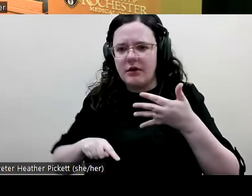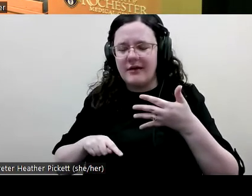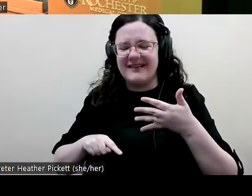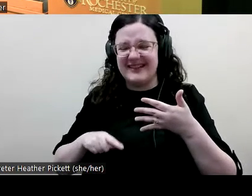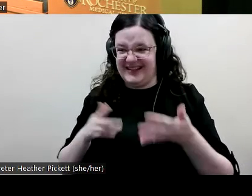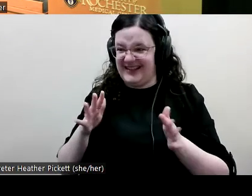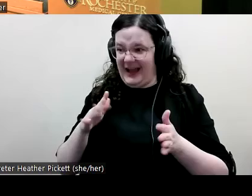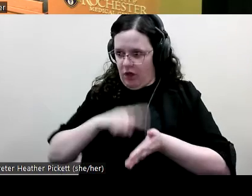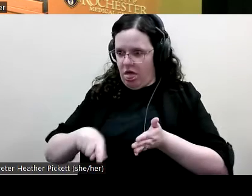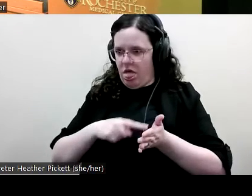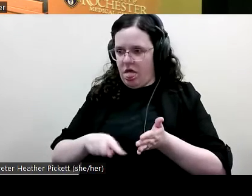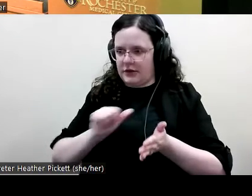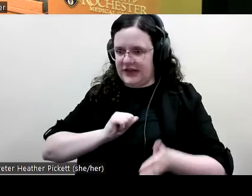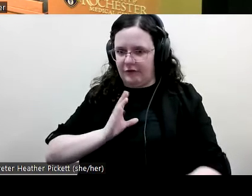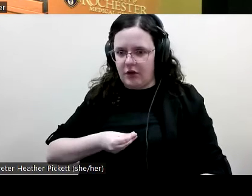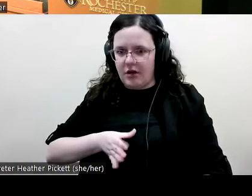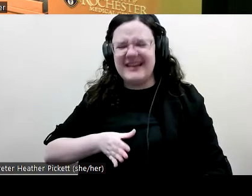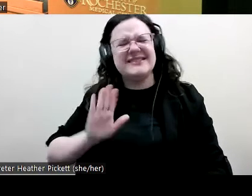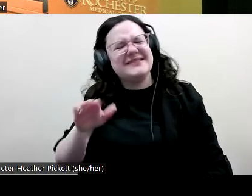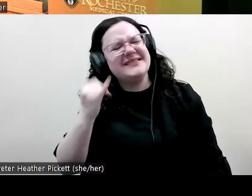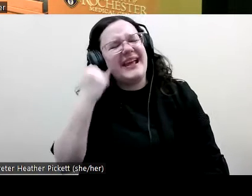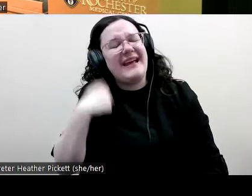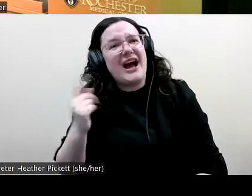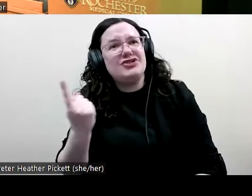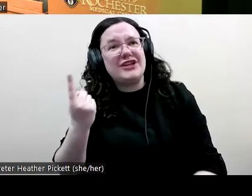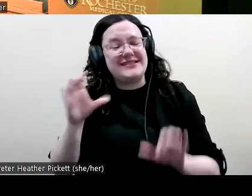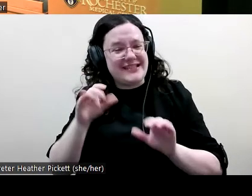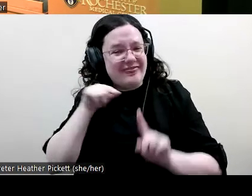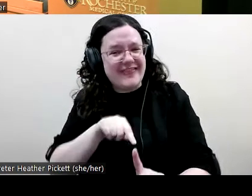had just done this if I had just noticed that it was depression in high school and really focused